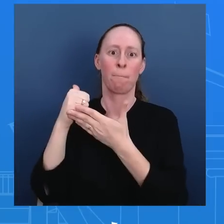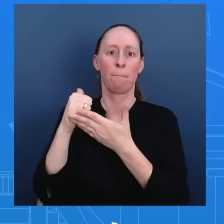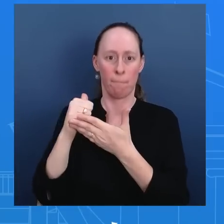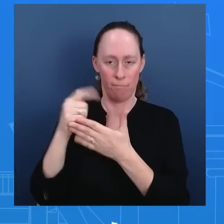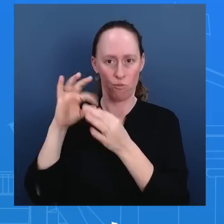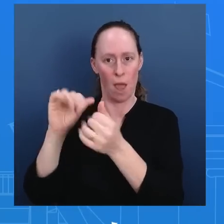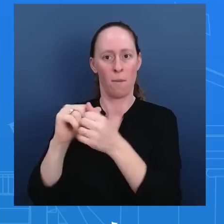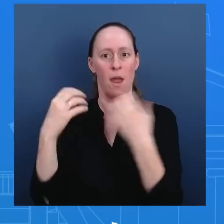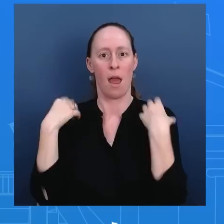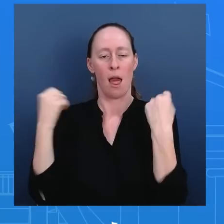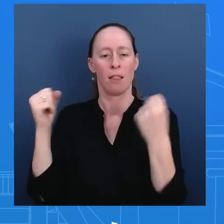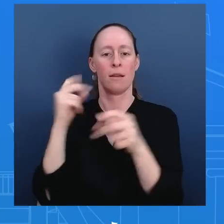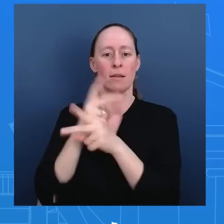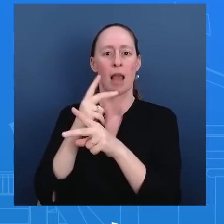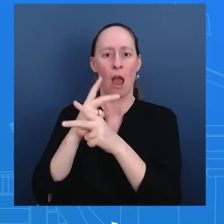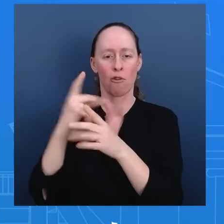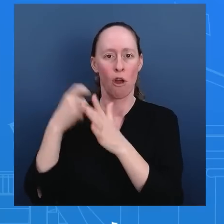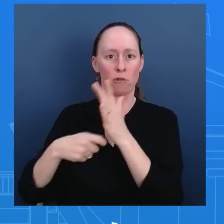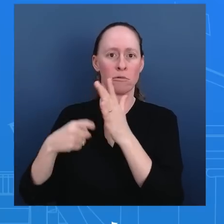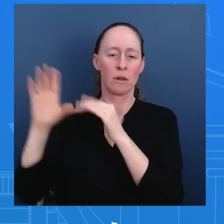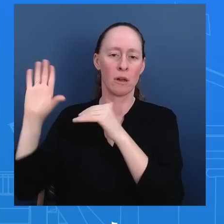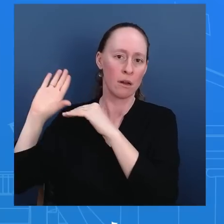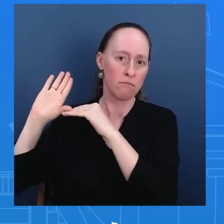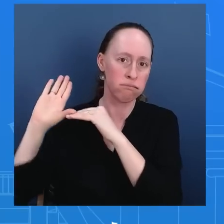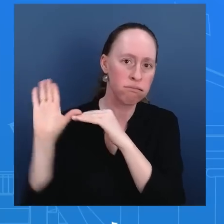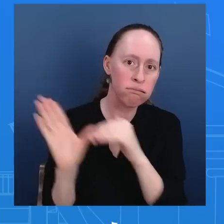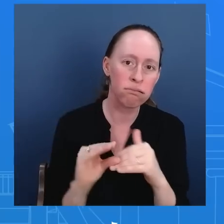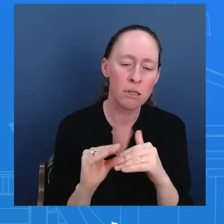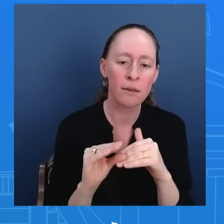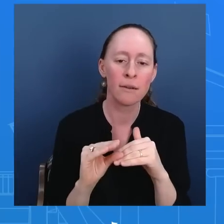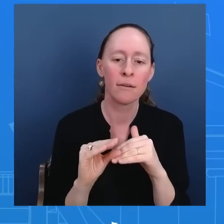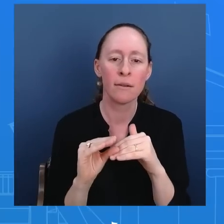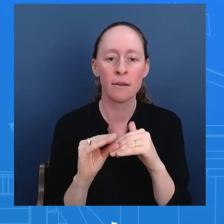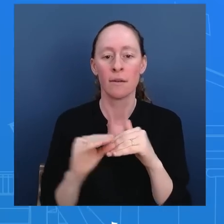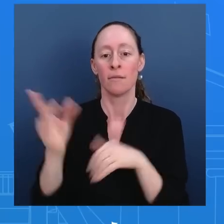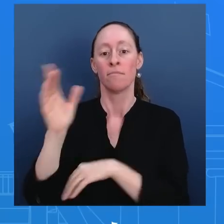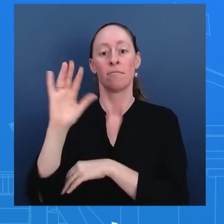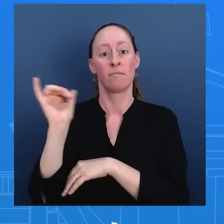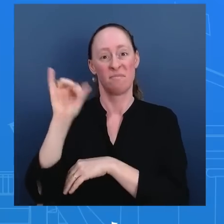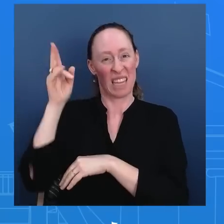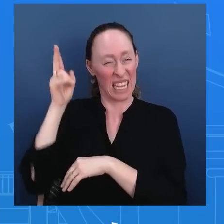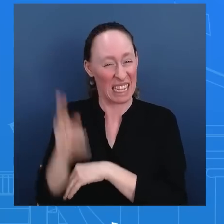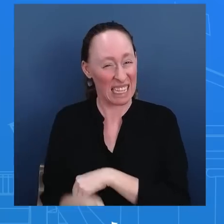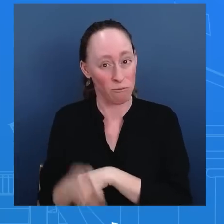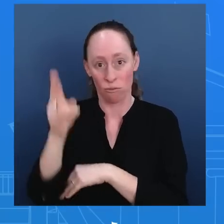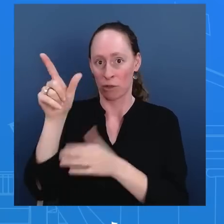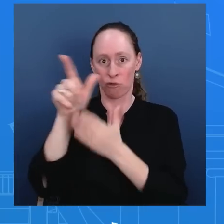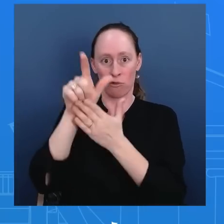most historic pieces of legislation to deal with climate change. There’s a lot there that we believe